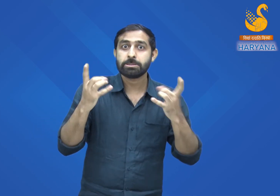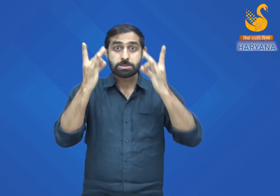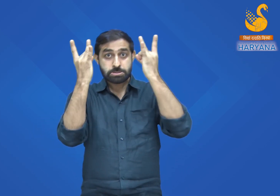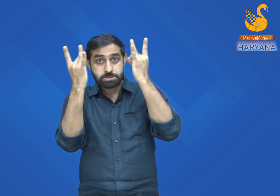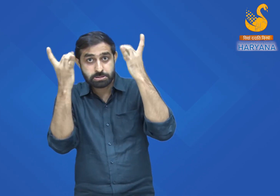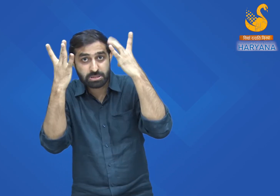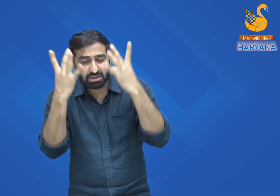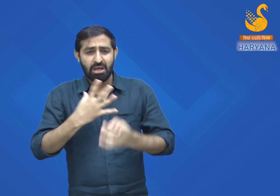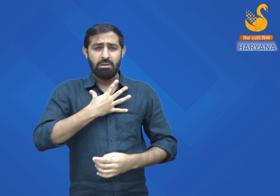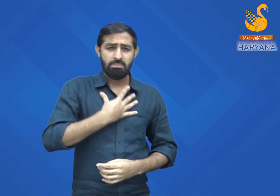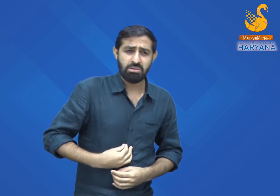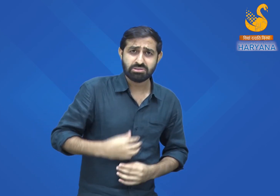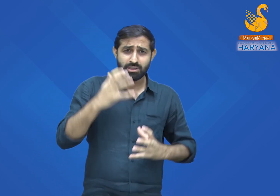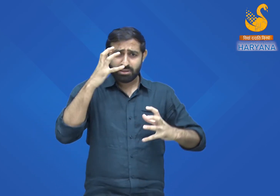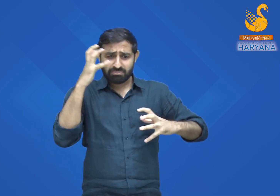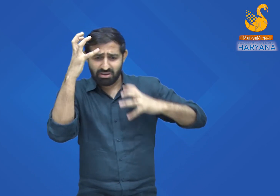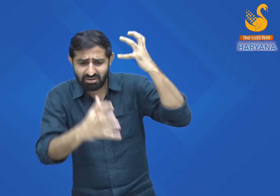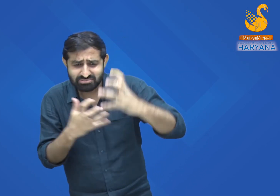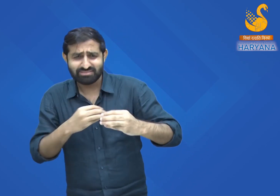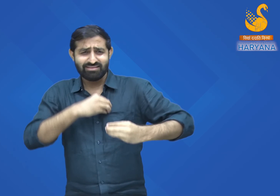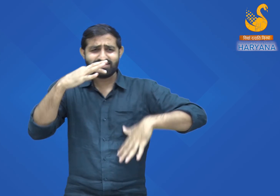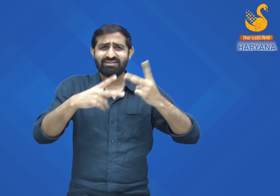emotions, impulses and sensibilities.